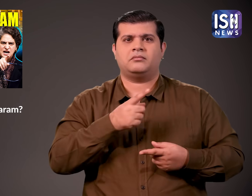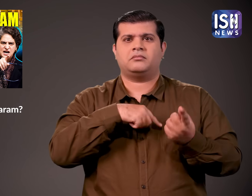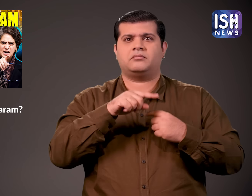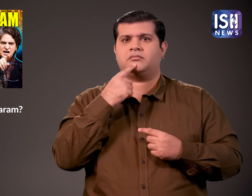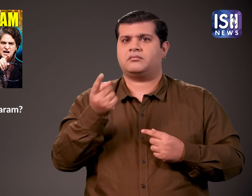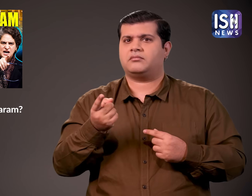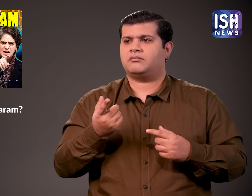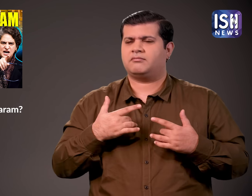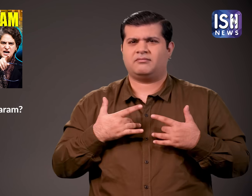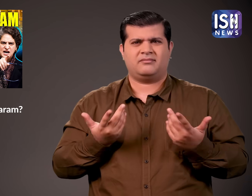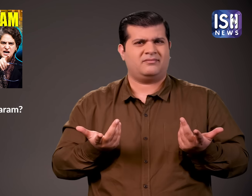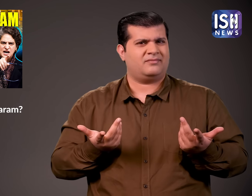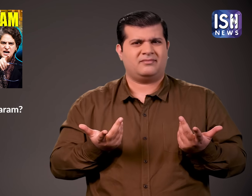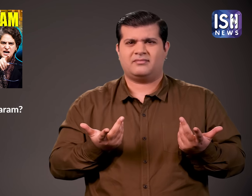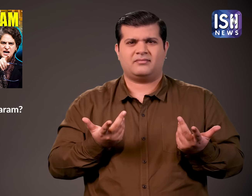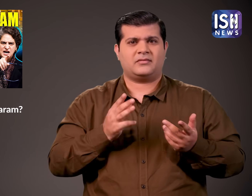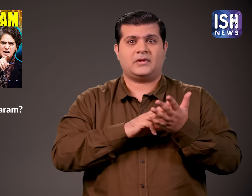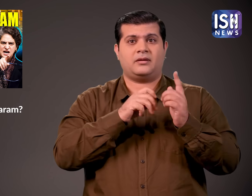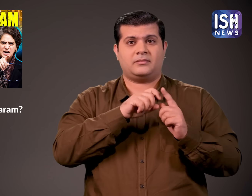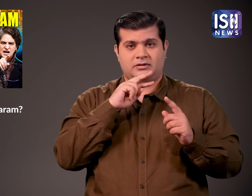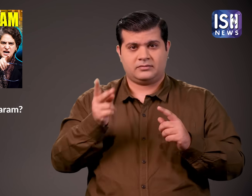This is unfathomable, Kharge said.